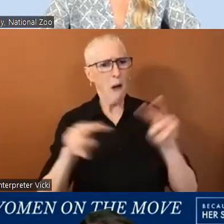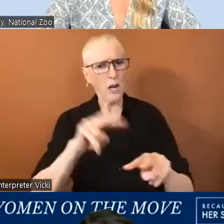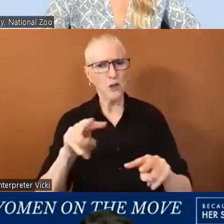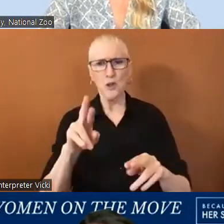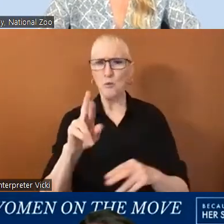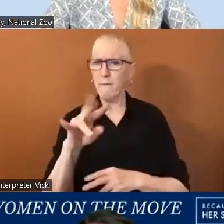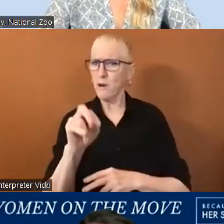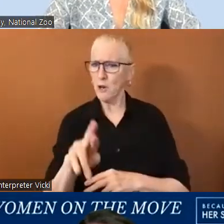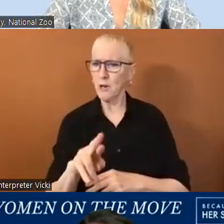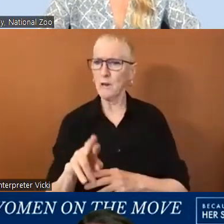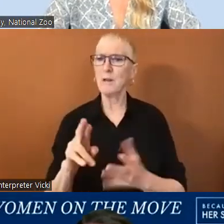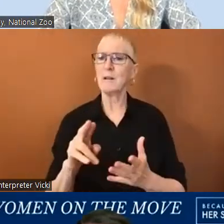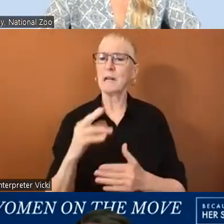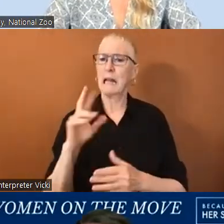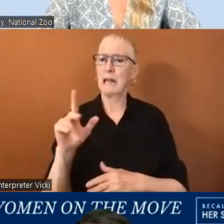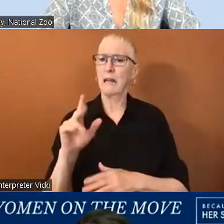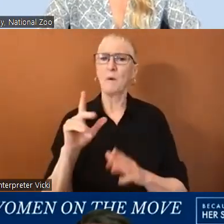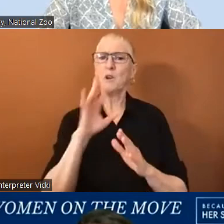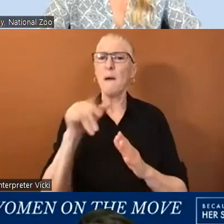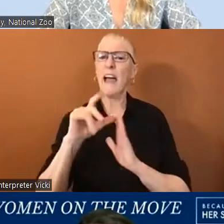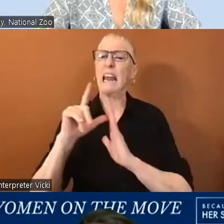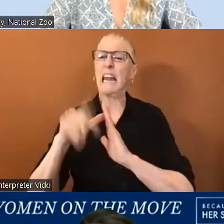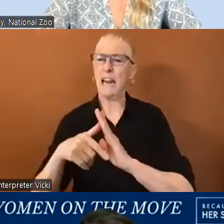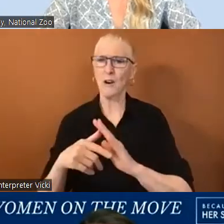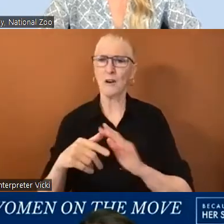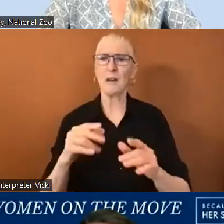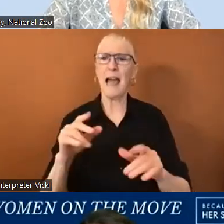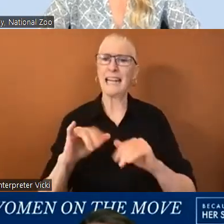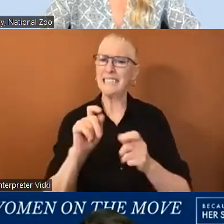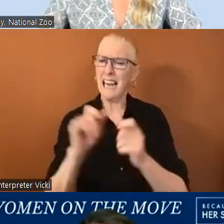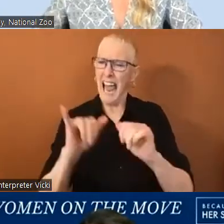We'll talk about that later. Isa asked exactly how you track them, which we'll get that, to there, that